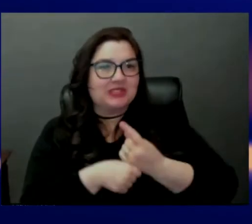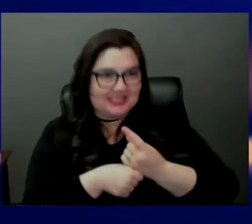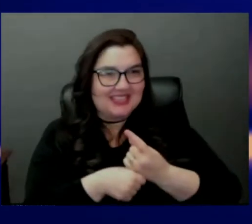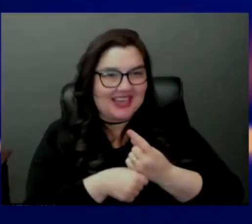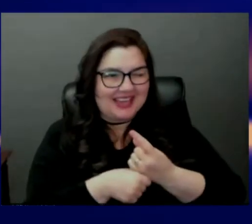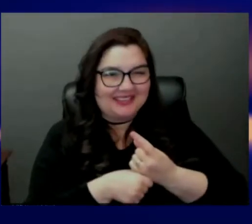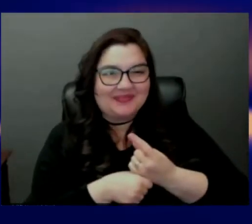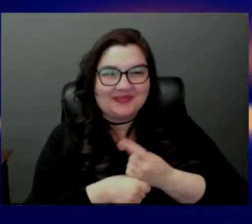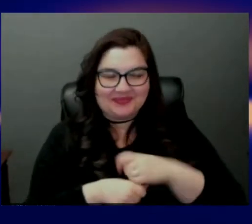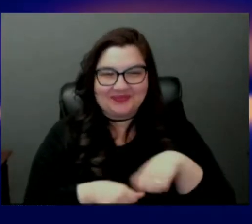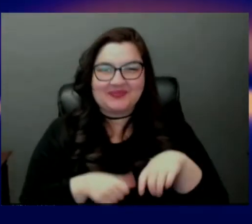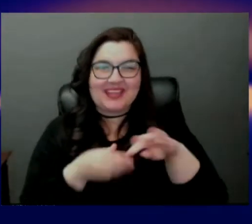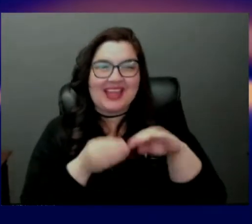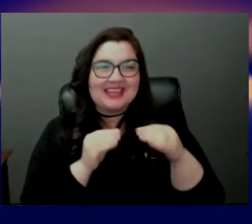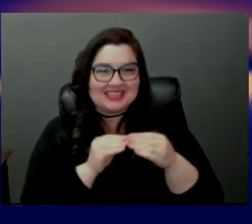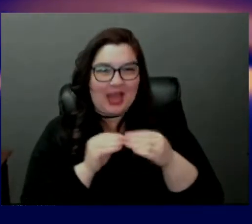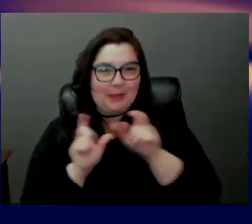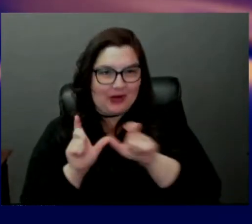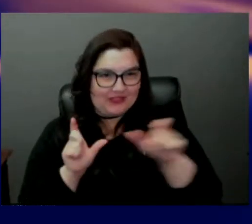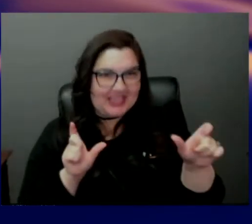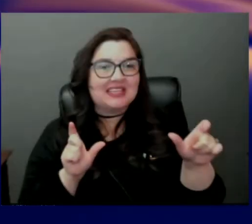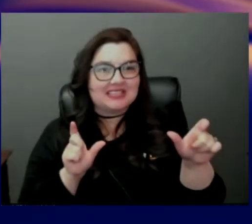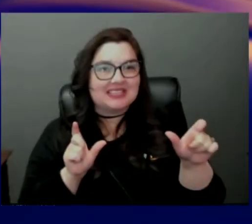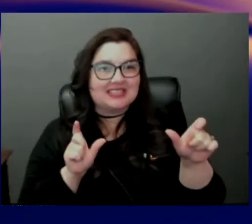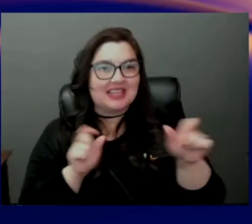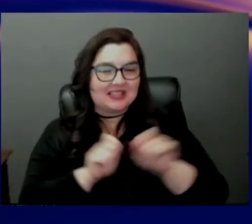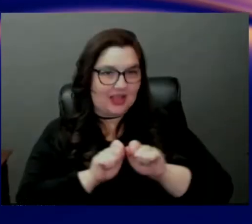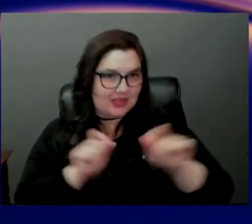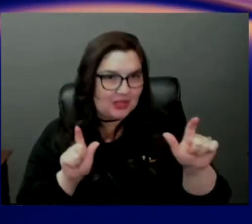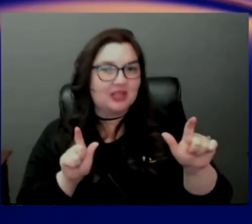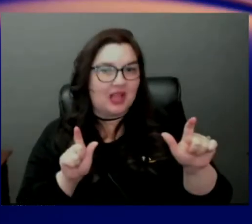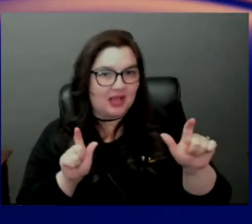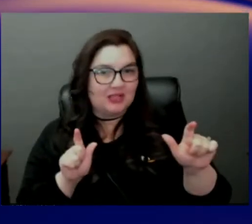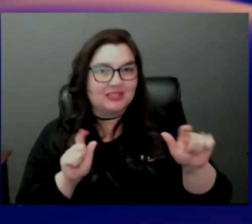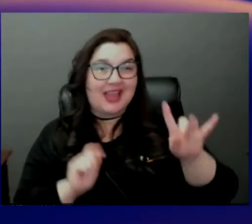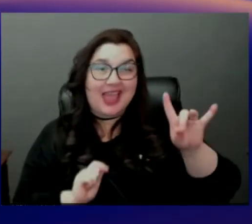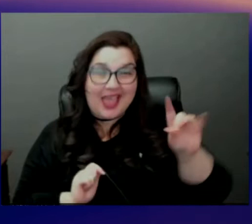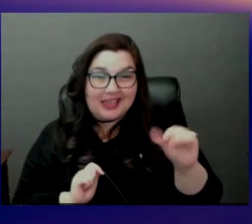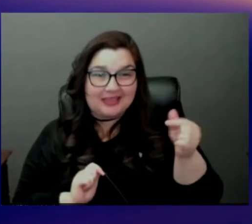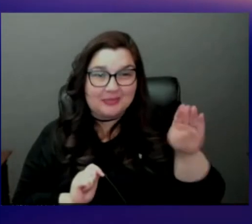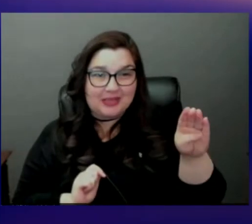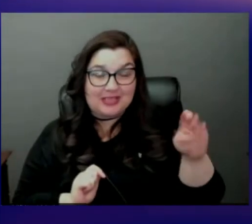few months that we've launched that have 80 gigabits from 19 gigabits, used to be the top